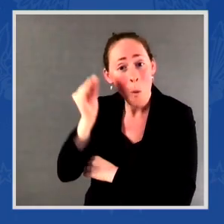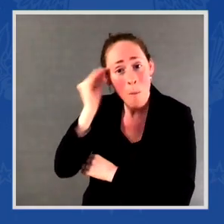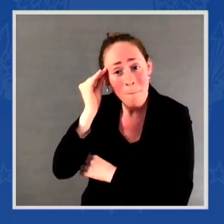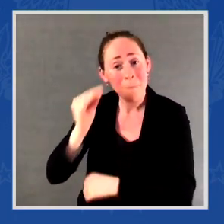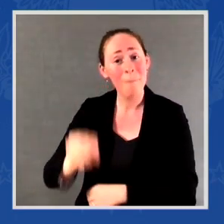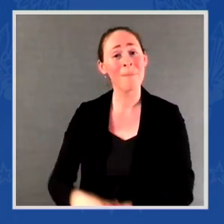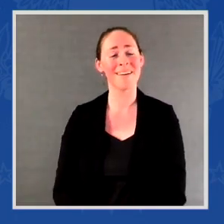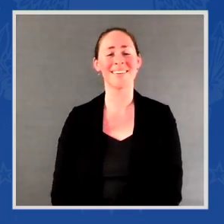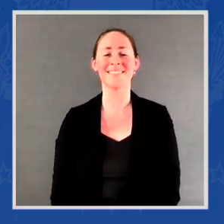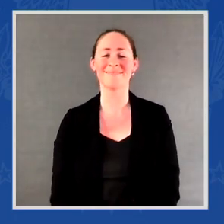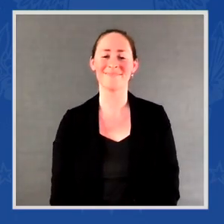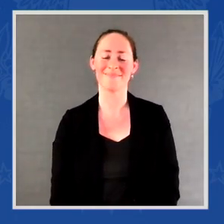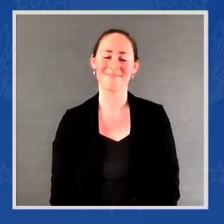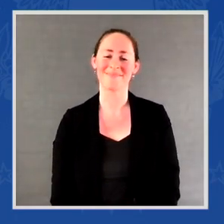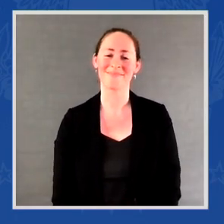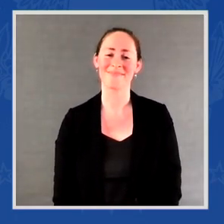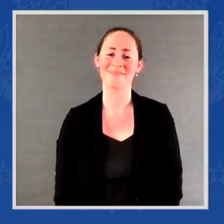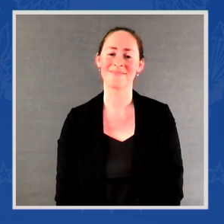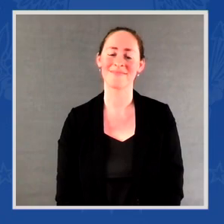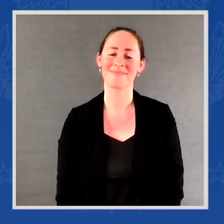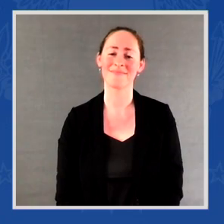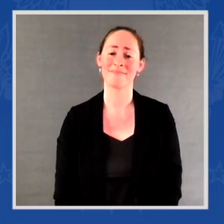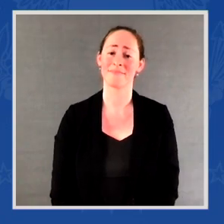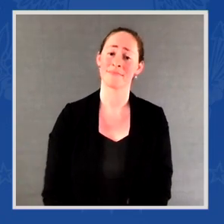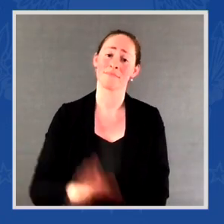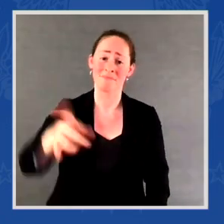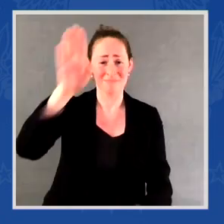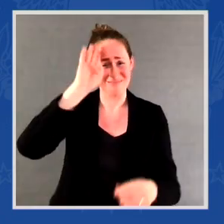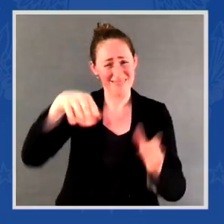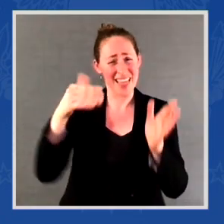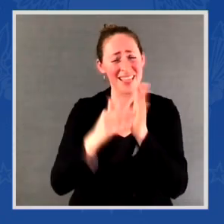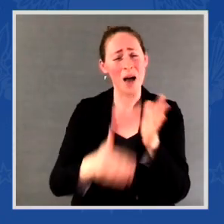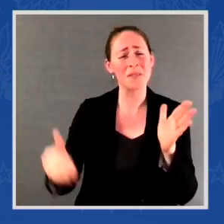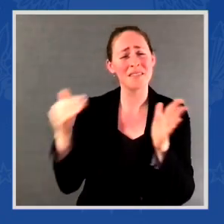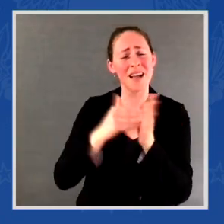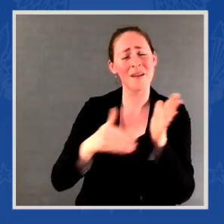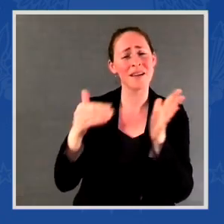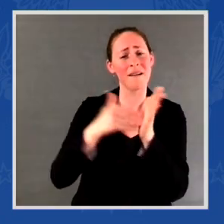Thousands of pharmacies are offering no-appointment, walk-in vaccinations.